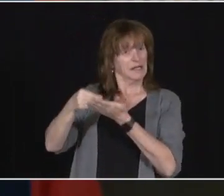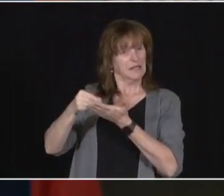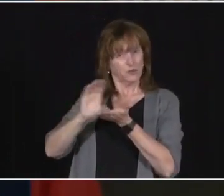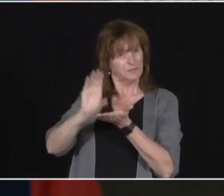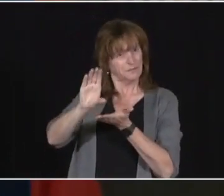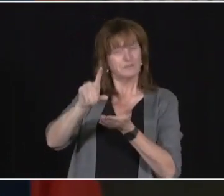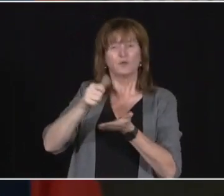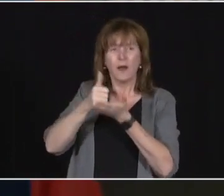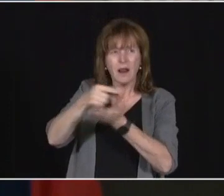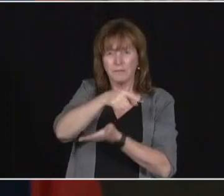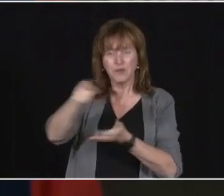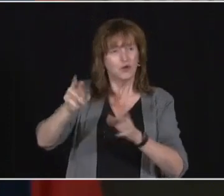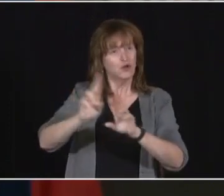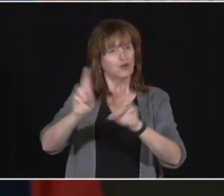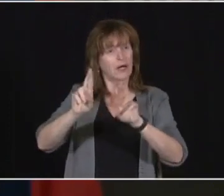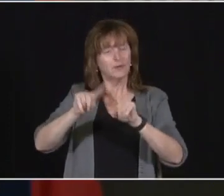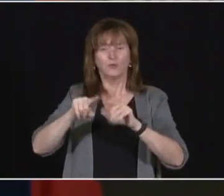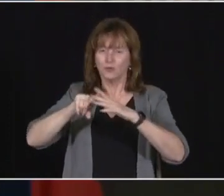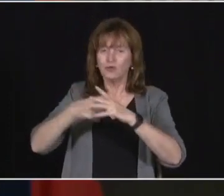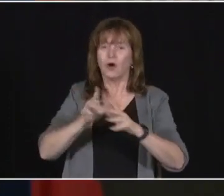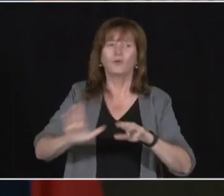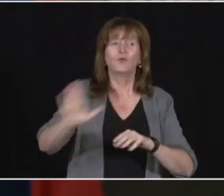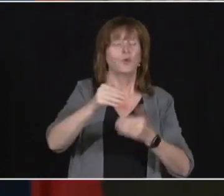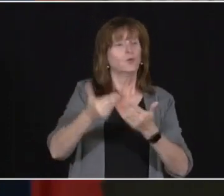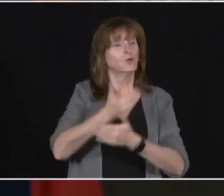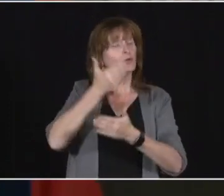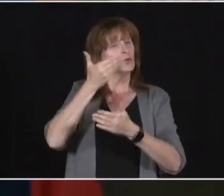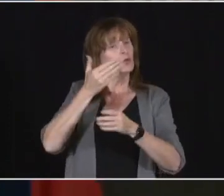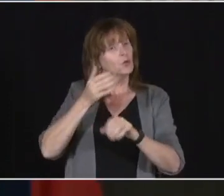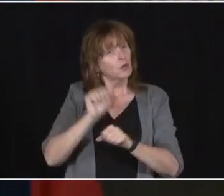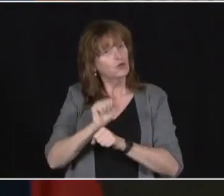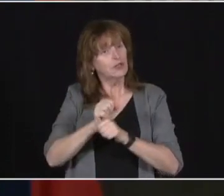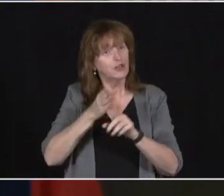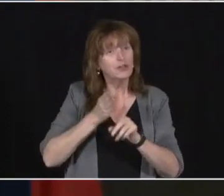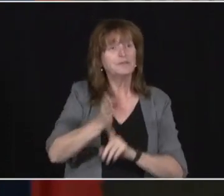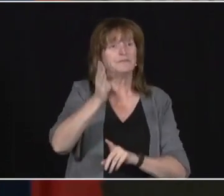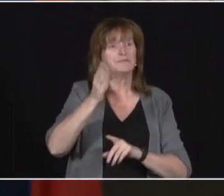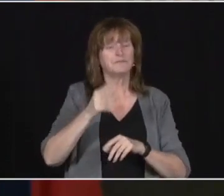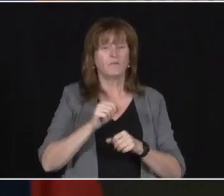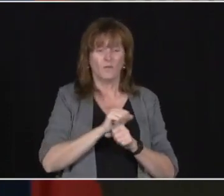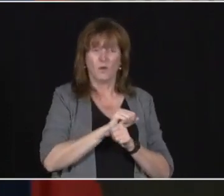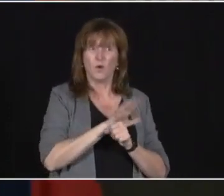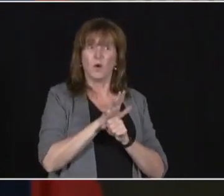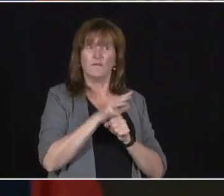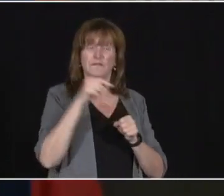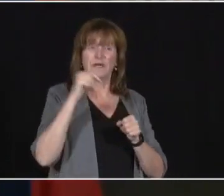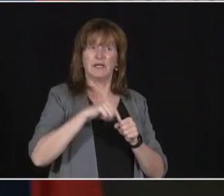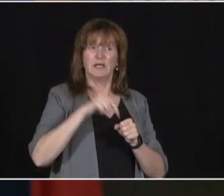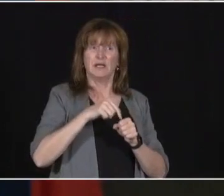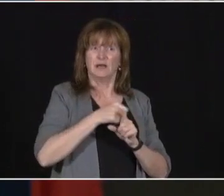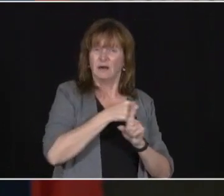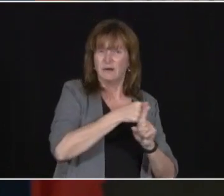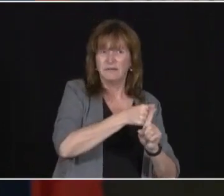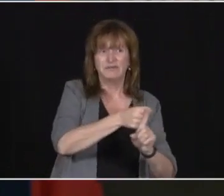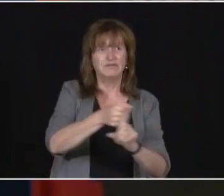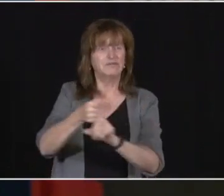We have been there, we get it. COVID-19 has created a new class of heroes. Electricians,